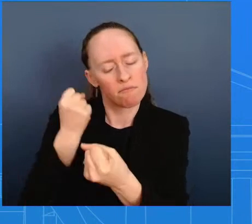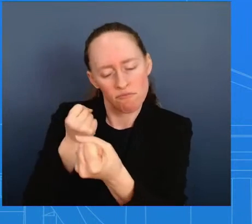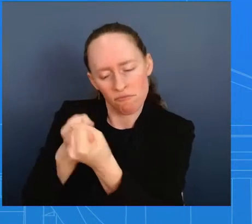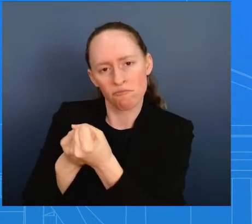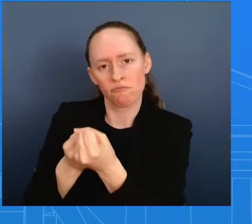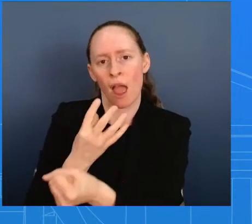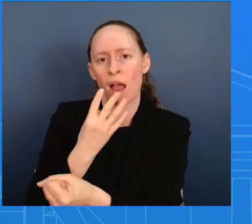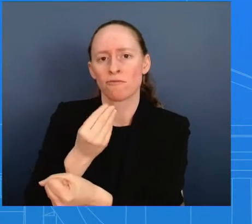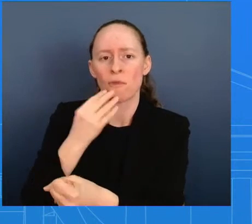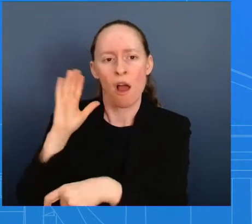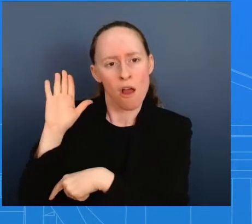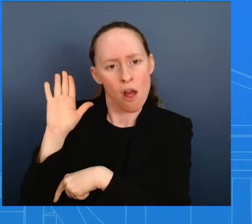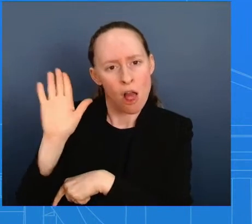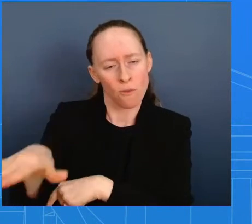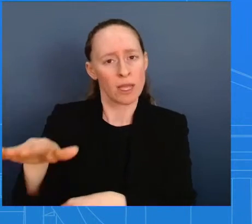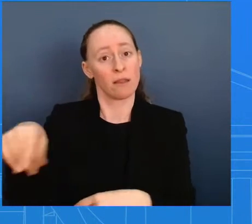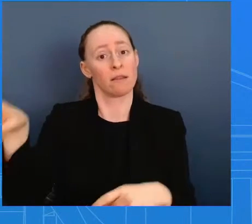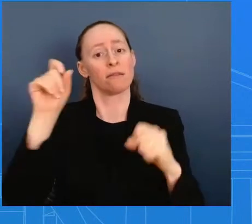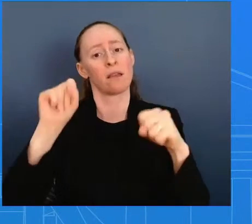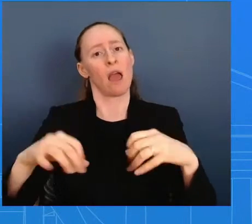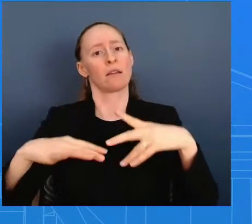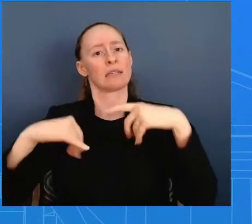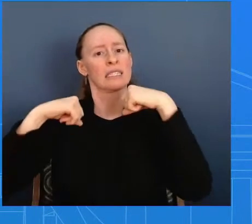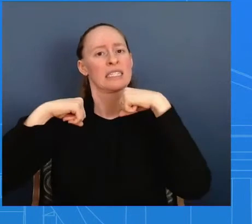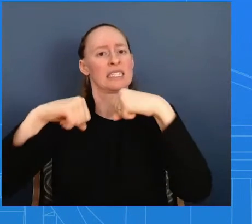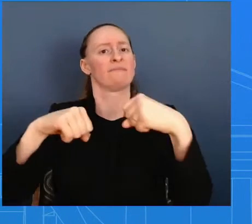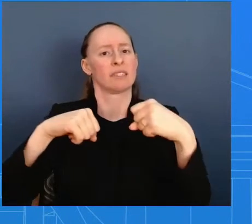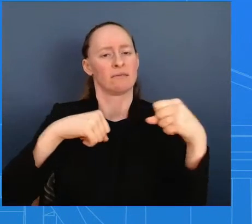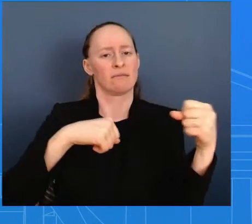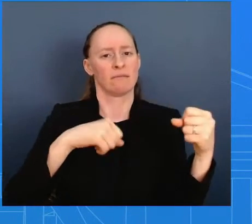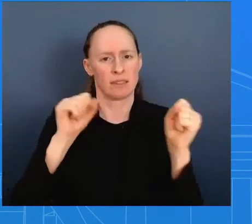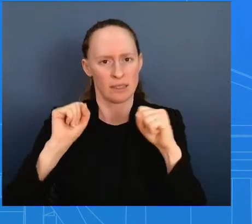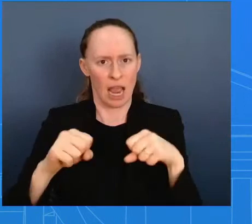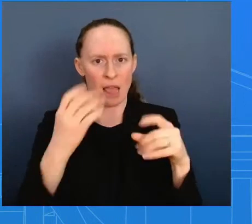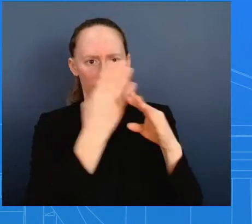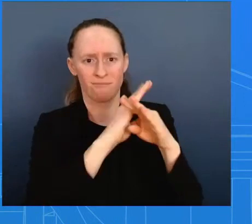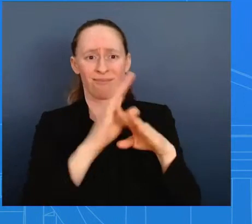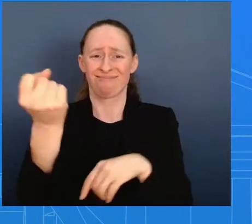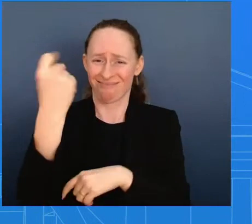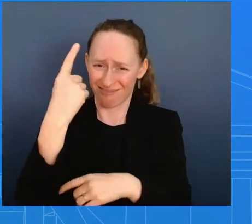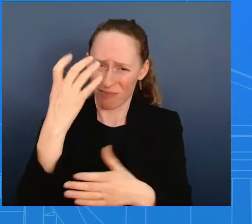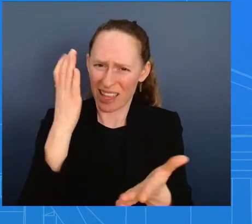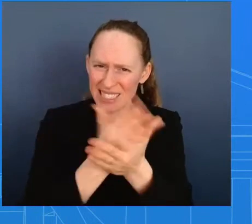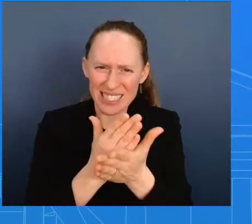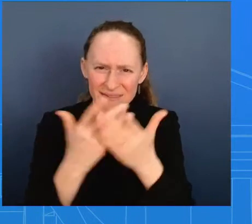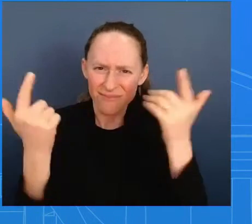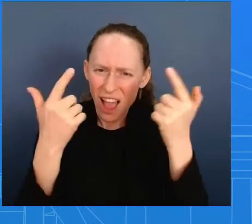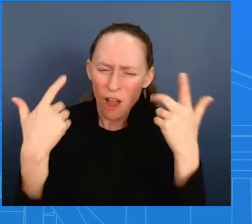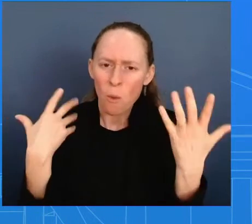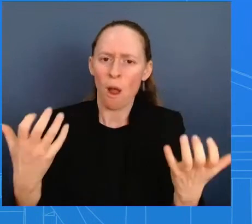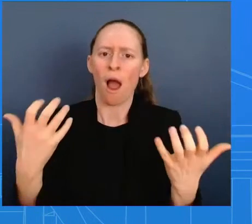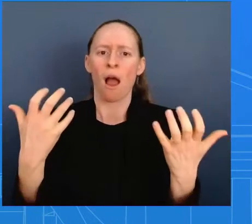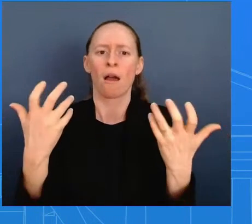hostage deal, we want to get to a ceasefire, and also create a situation where we can get more of that humanitarian aid, bring hostages home.